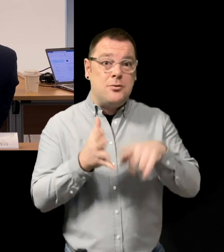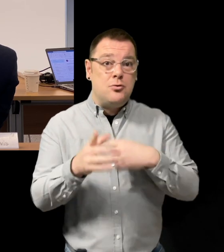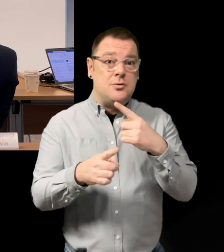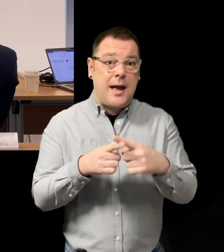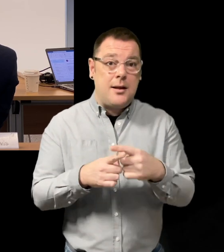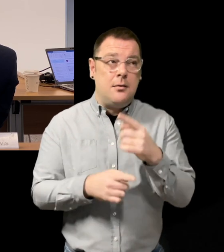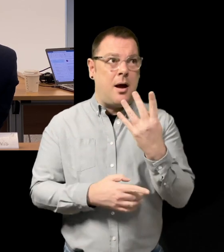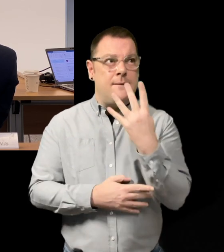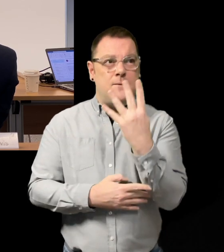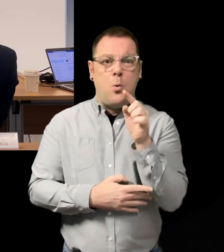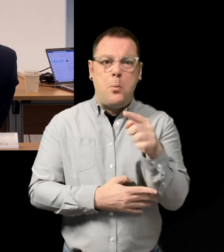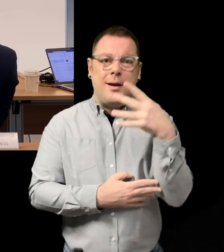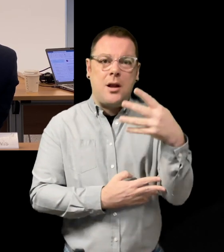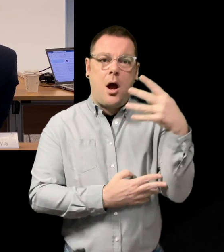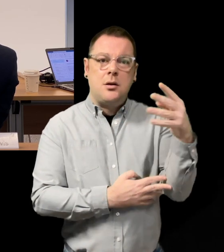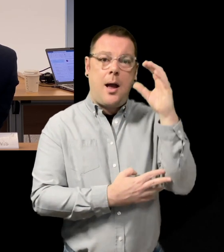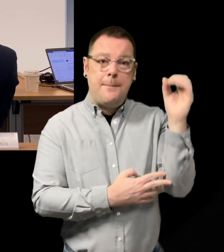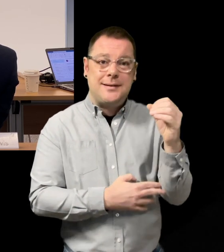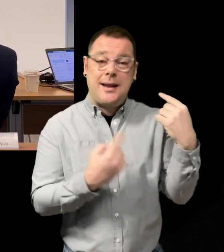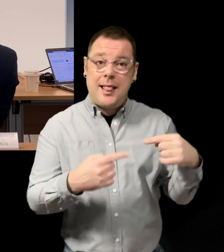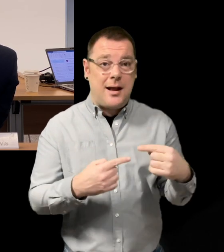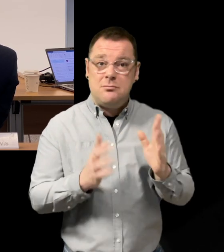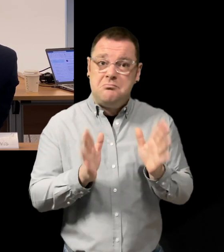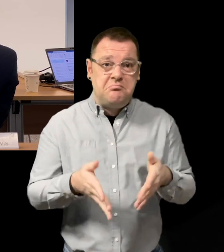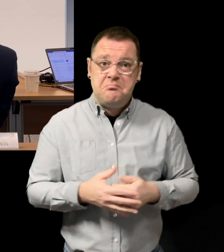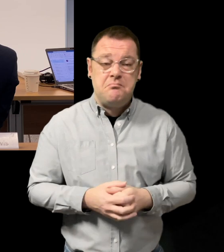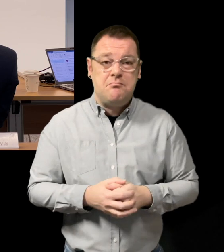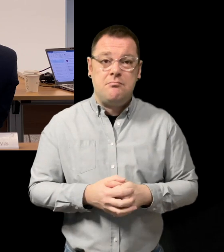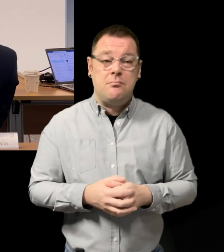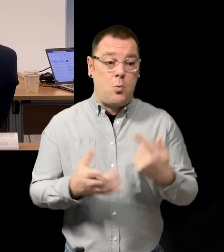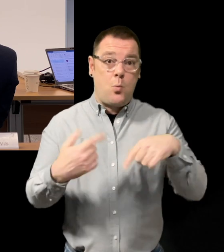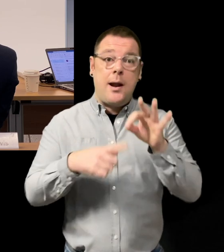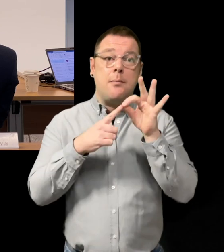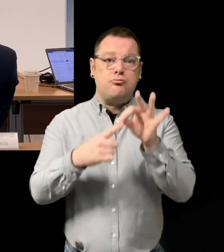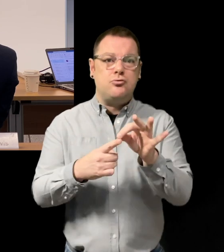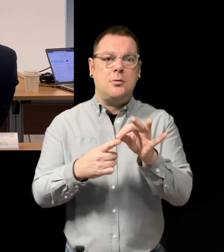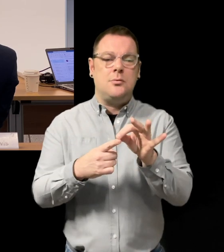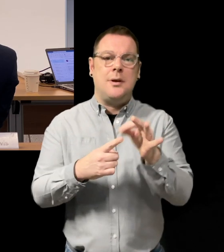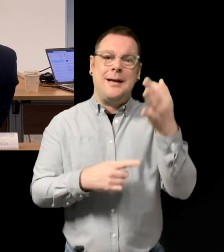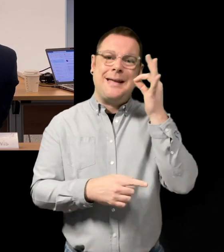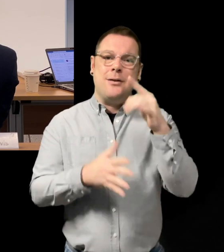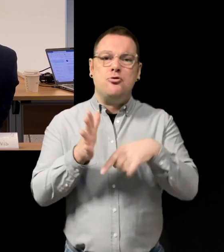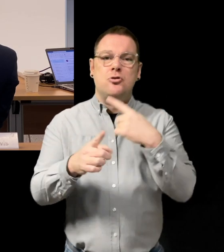by the full 4.99% allowed. We are proposing a total council tax